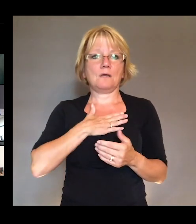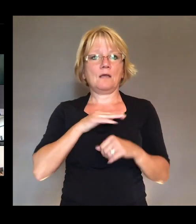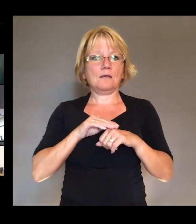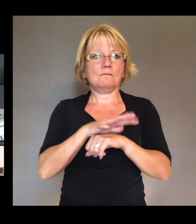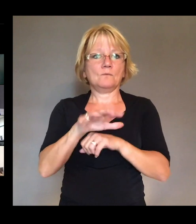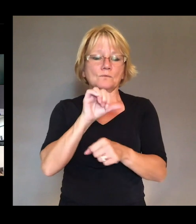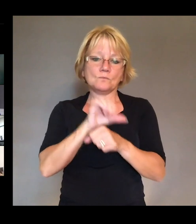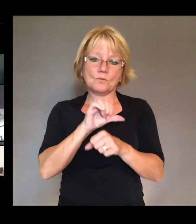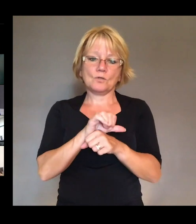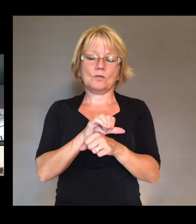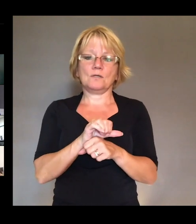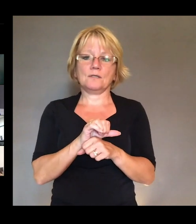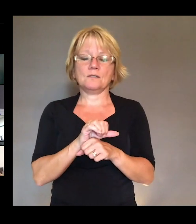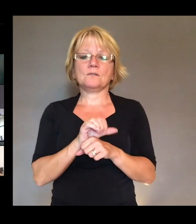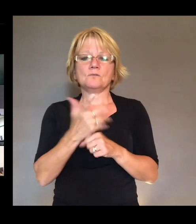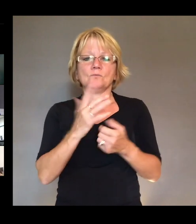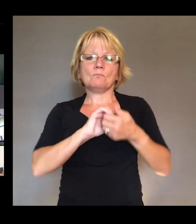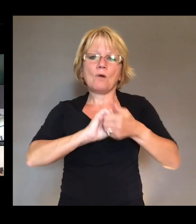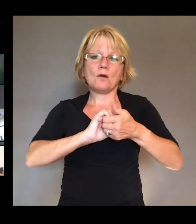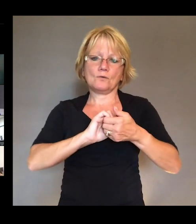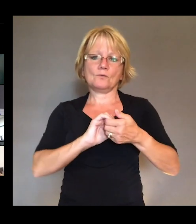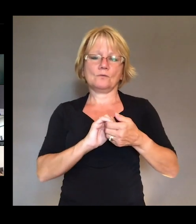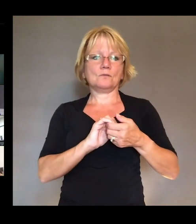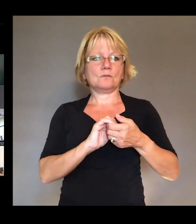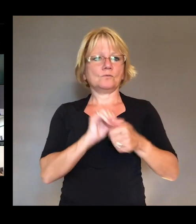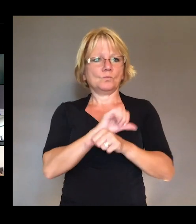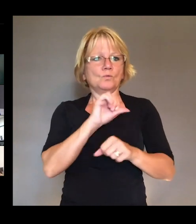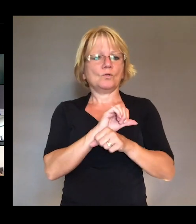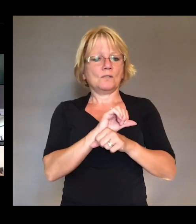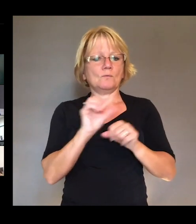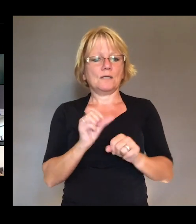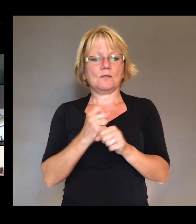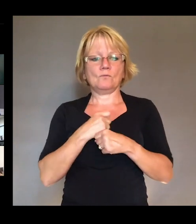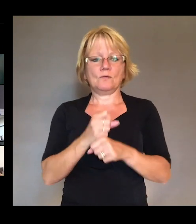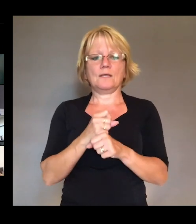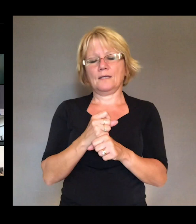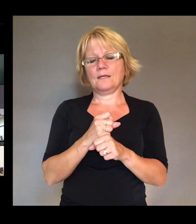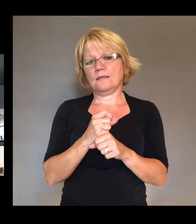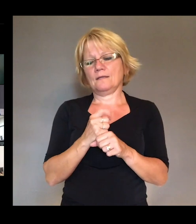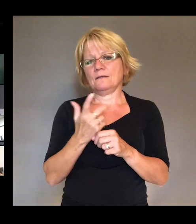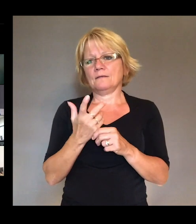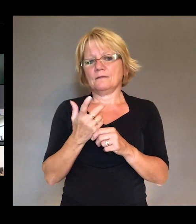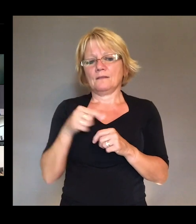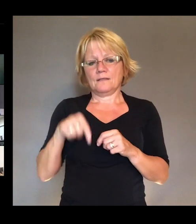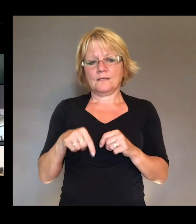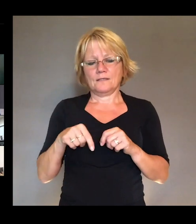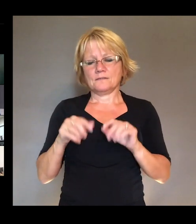is to really, you know, partner and work, not just throw it on someone's lap, but partner and work. And so that way we can create these forums